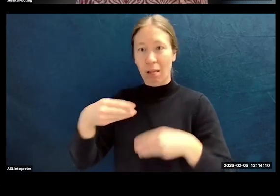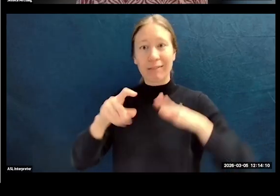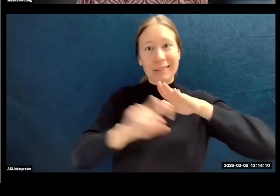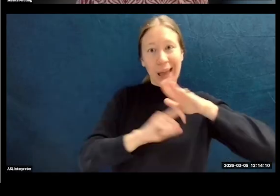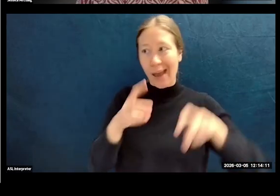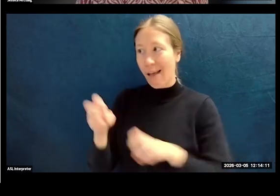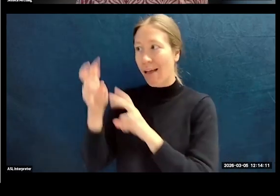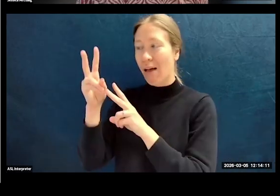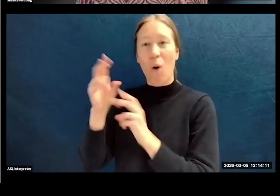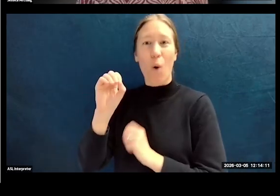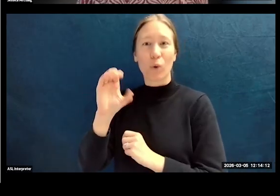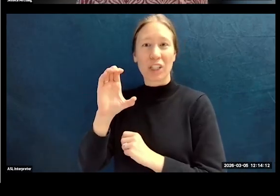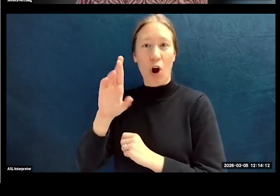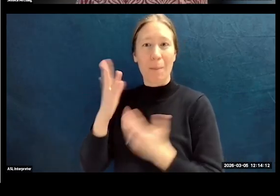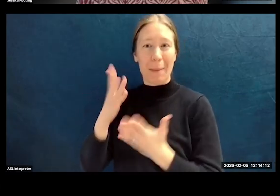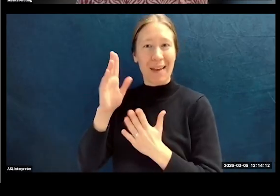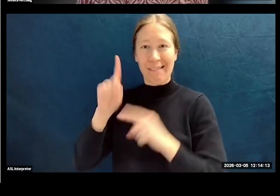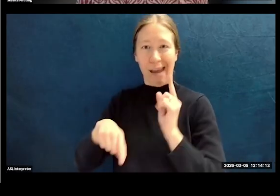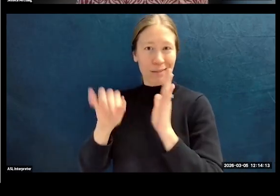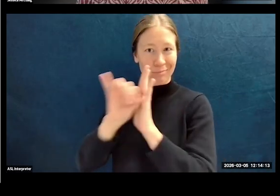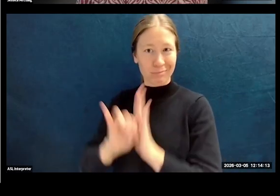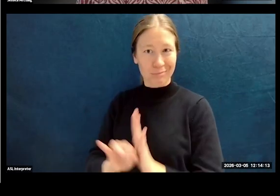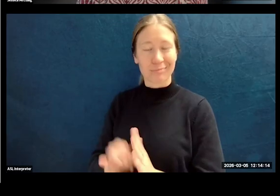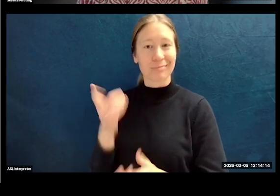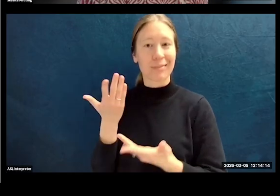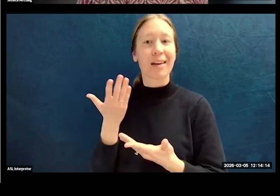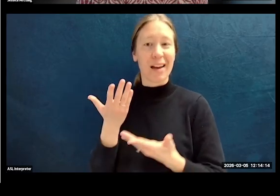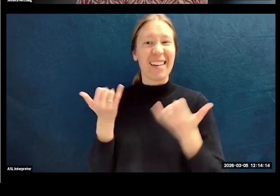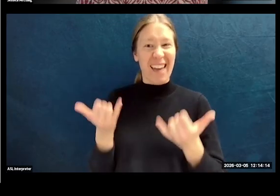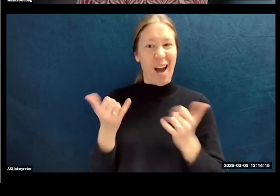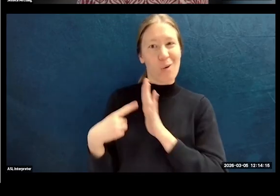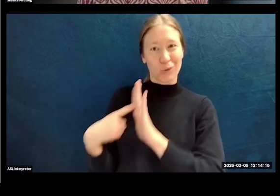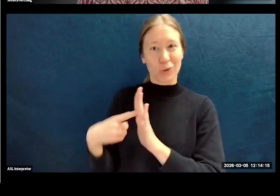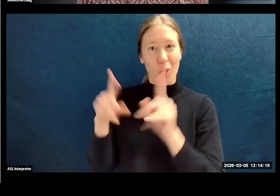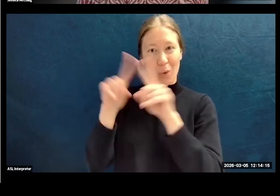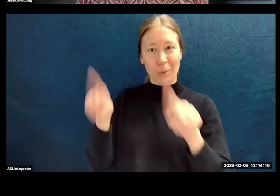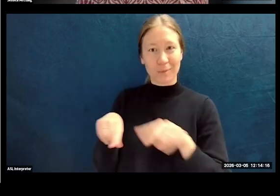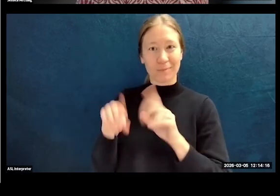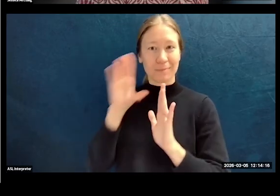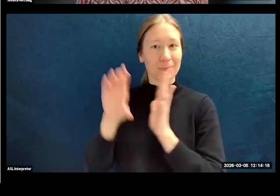There is an example of a scanned document with old typewriter text and obscuring marks on this slide.